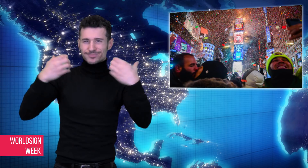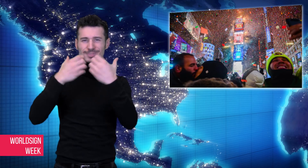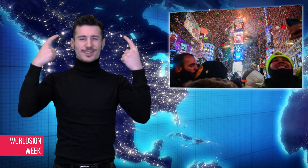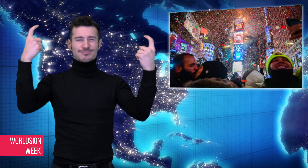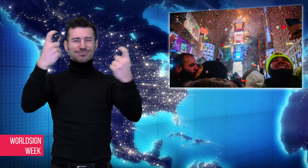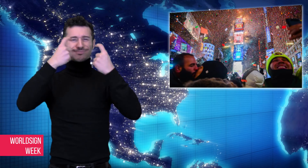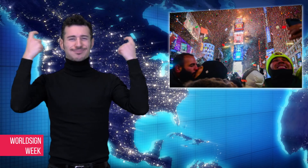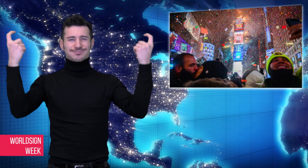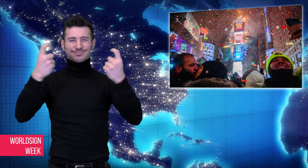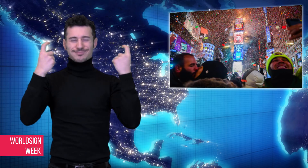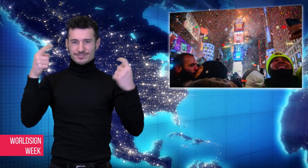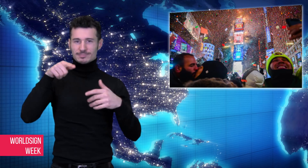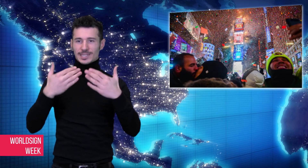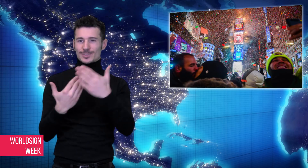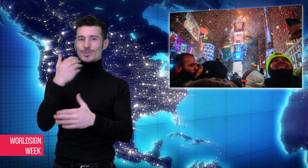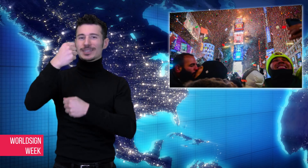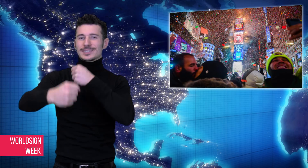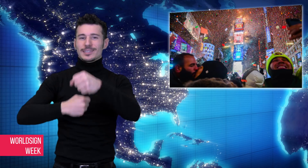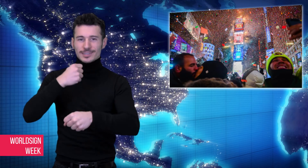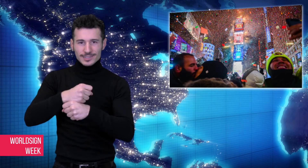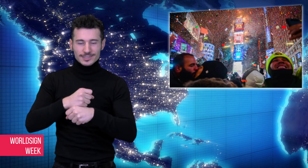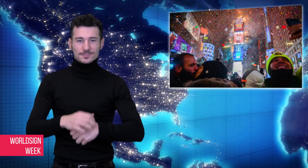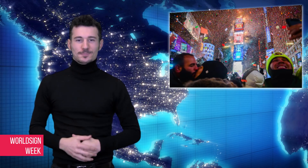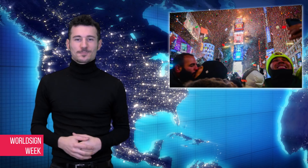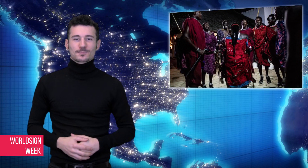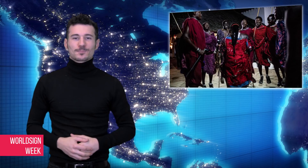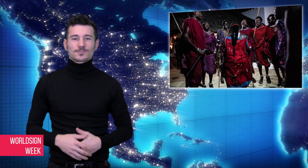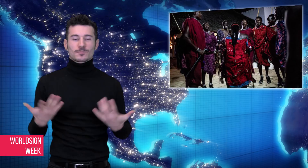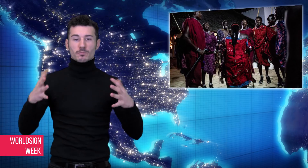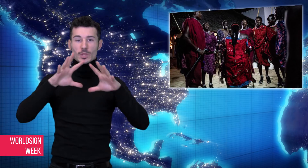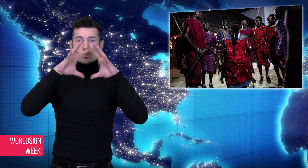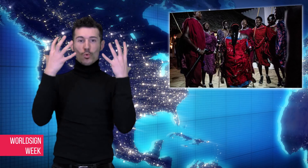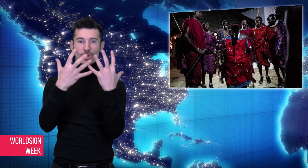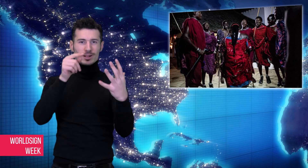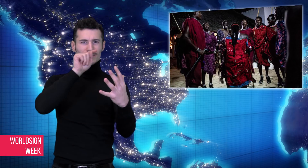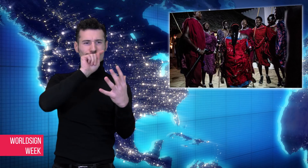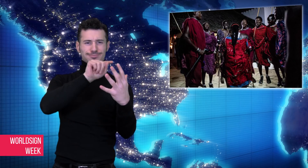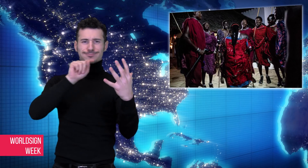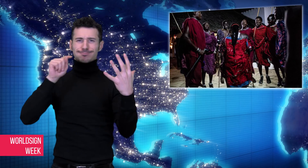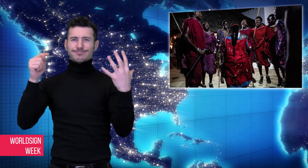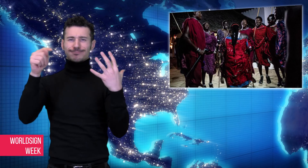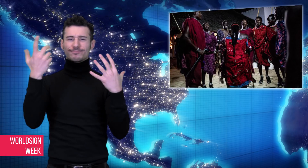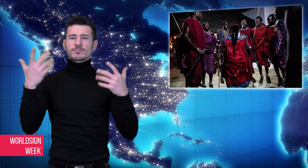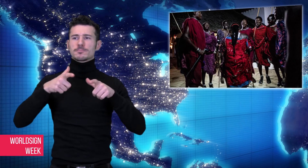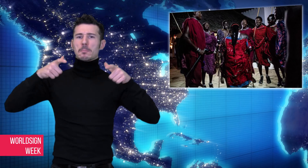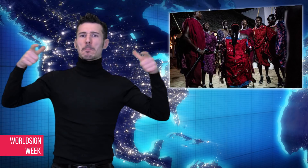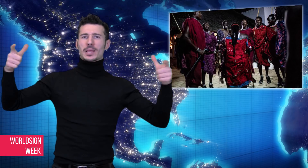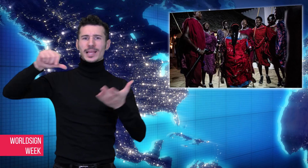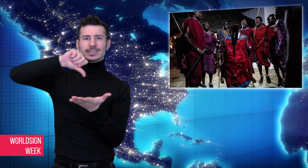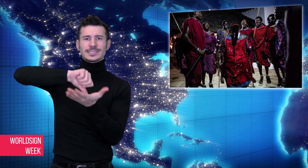fireworks exploded in the skies in major cities to enjoy. Wherever people